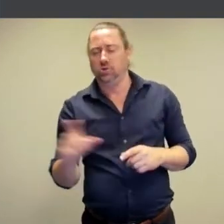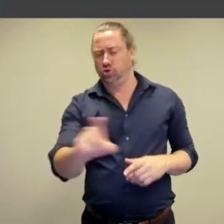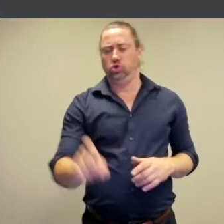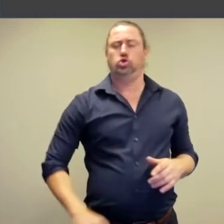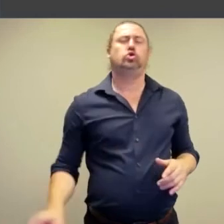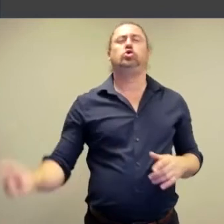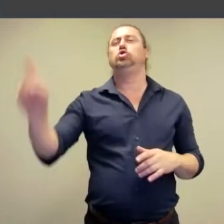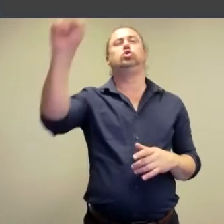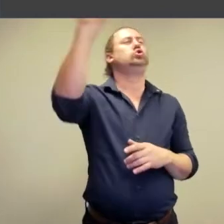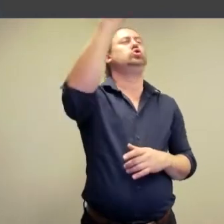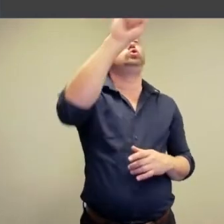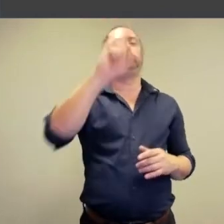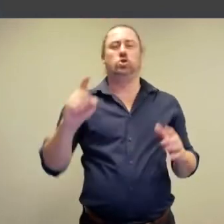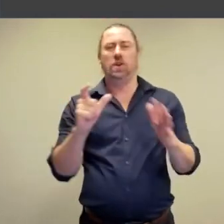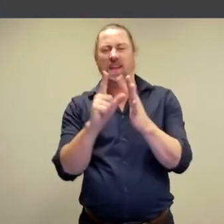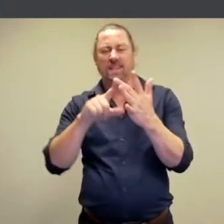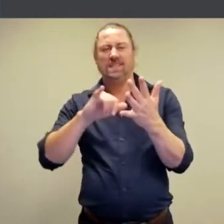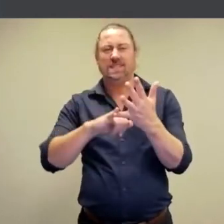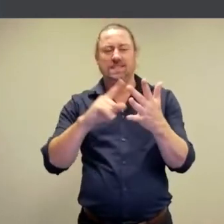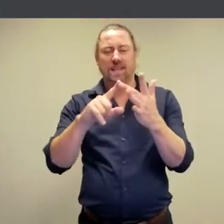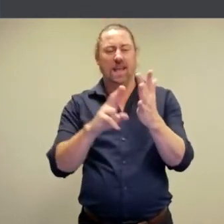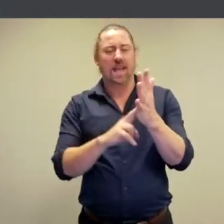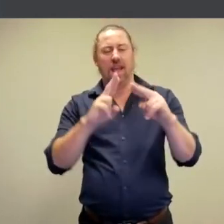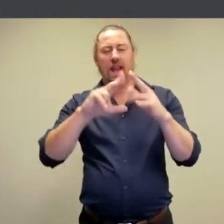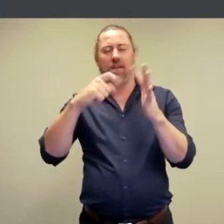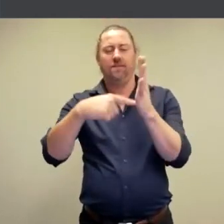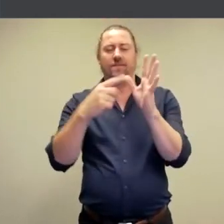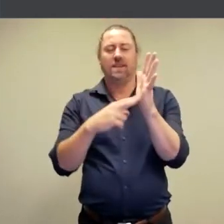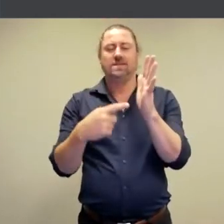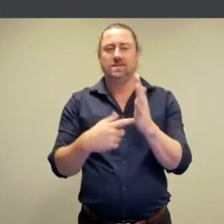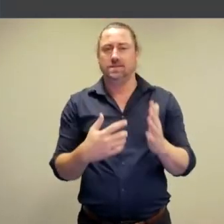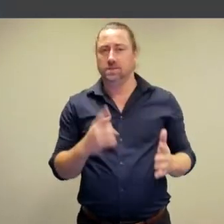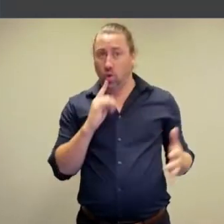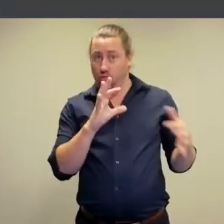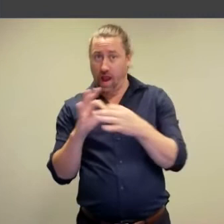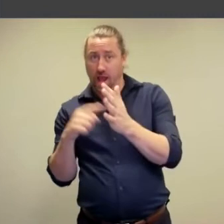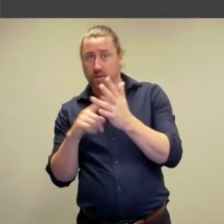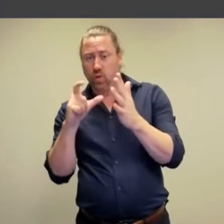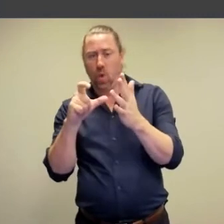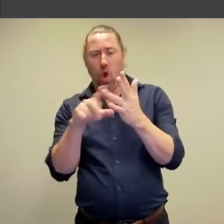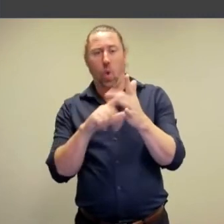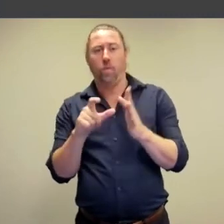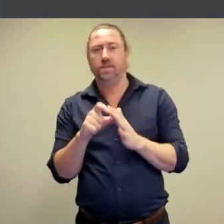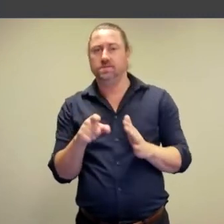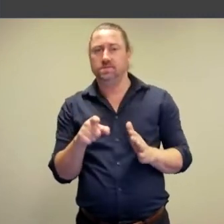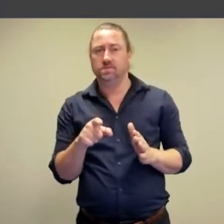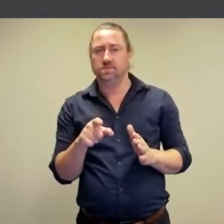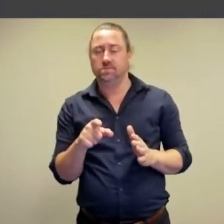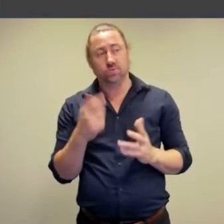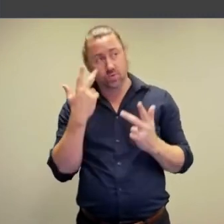with disinfectant. So in the context of COVID, this work imprint highlights the